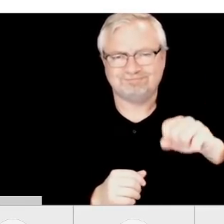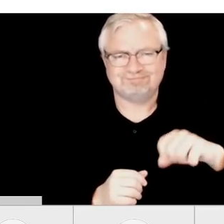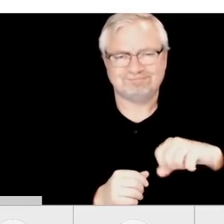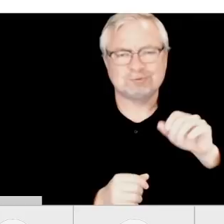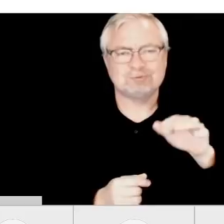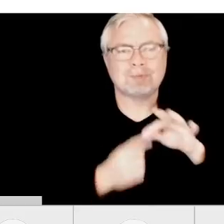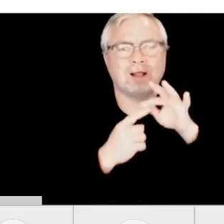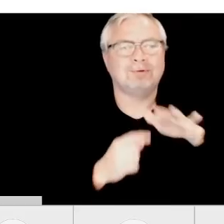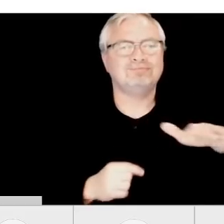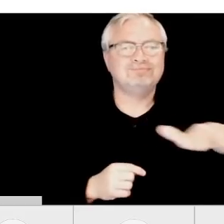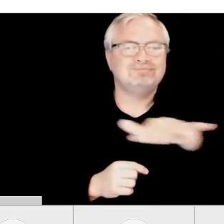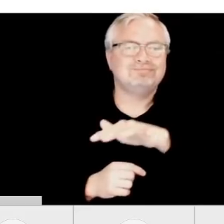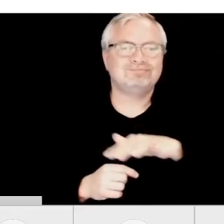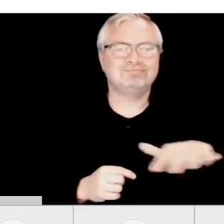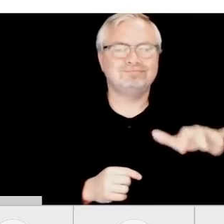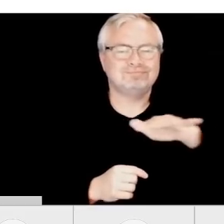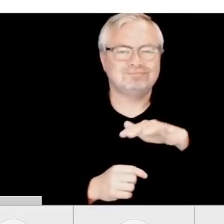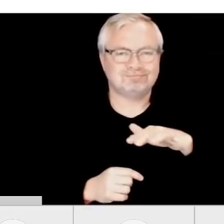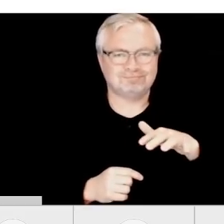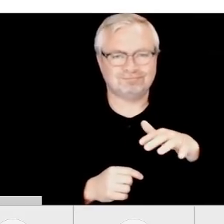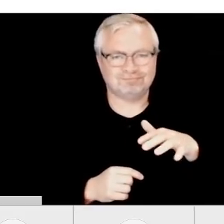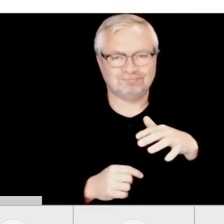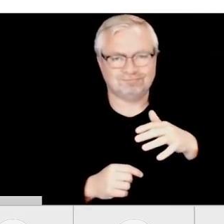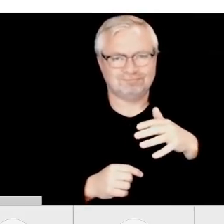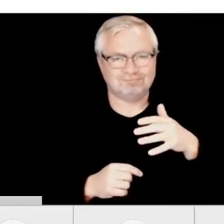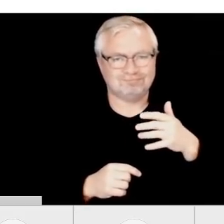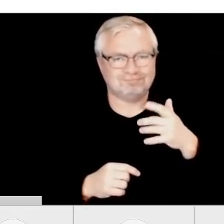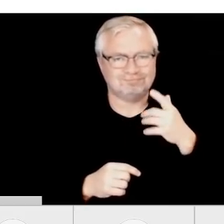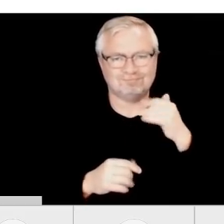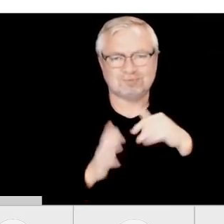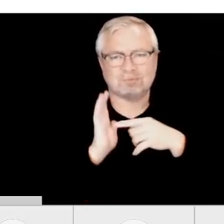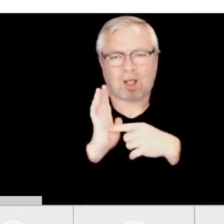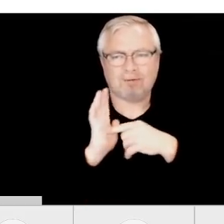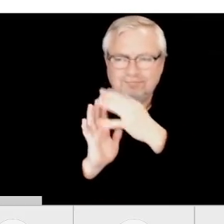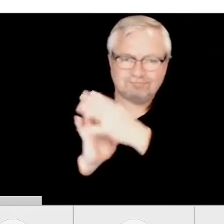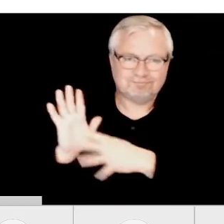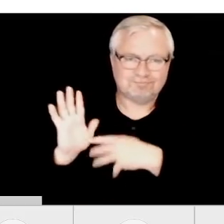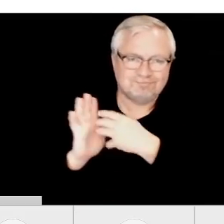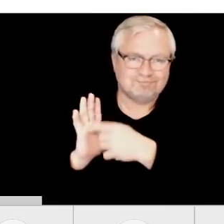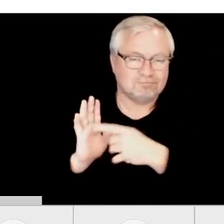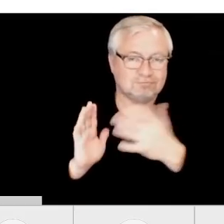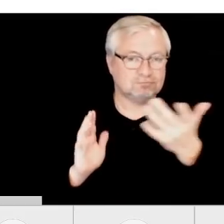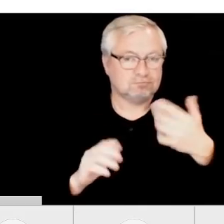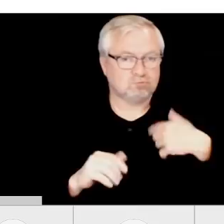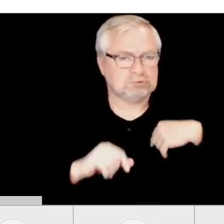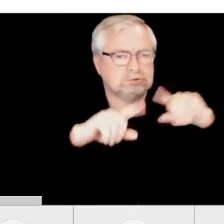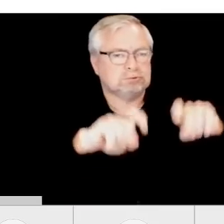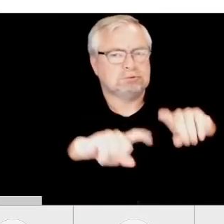care testing that we're going to be doing as well as in hot spots and in vulnerable populations.